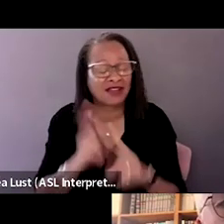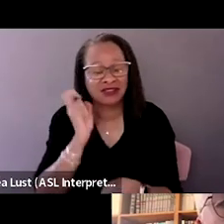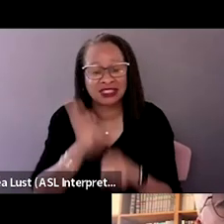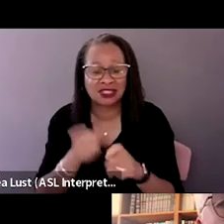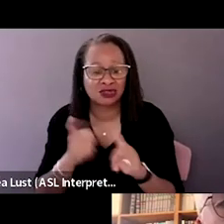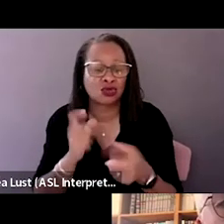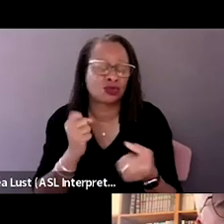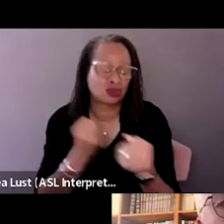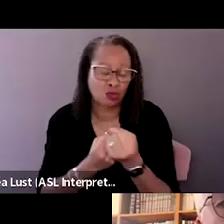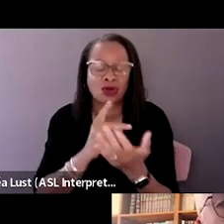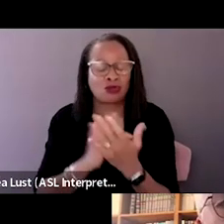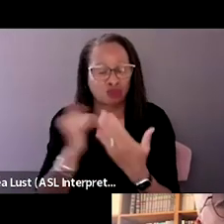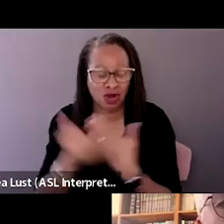a project, a global project.